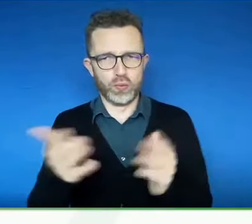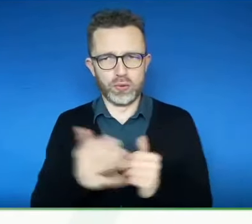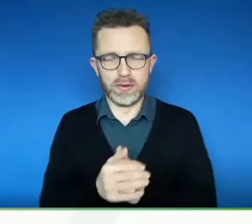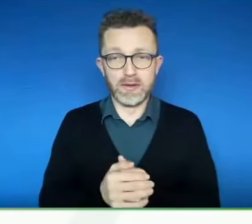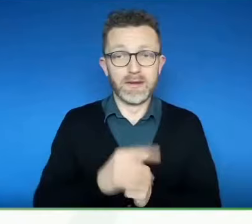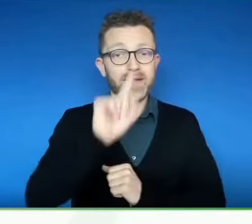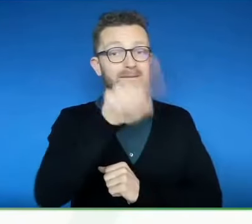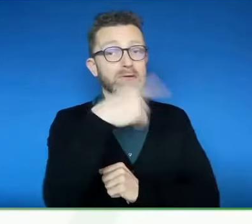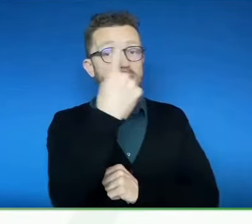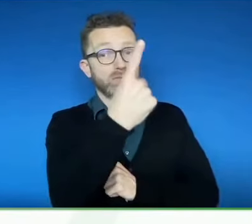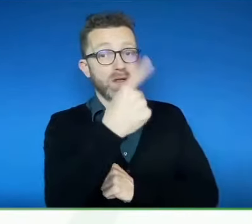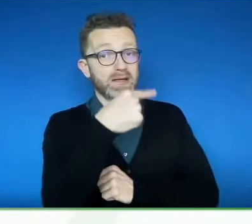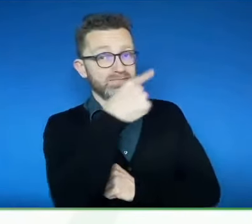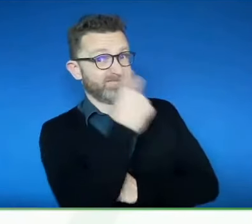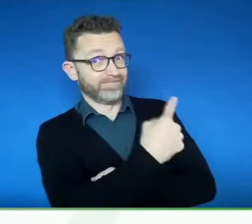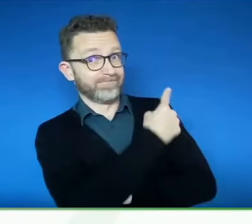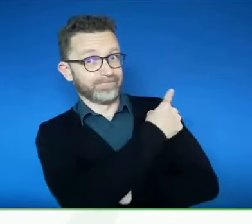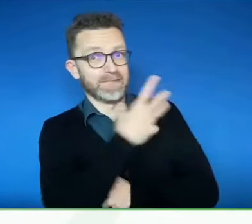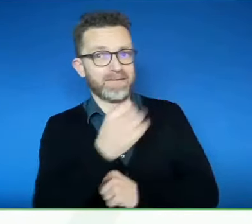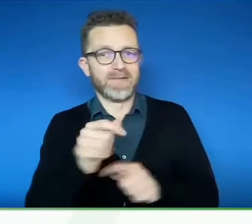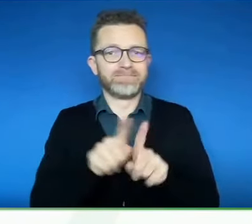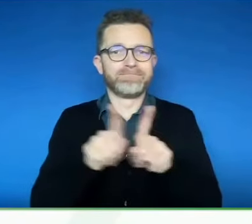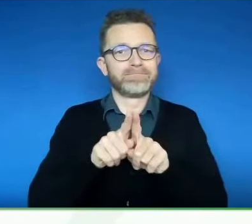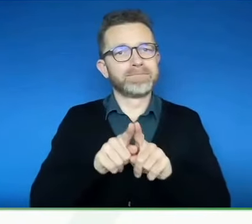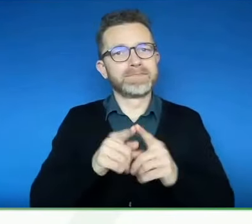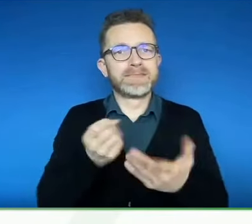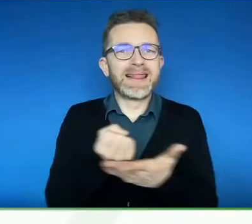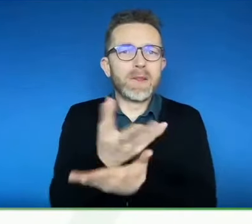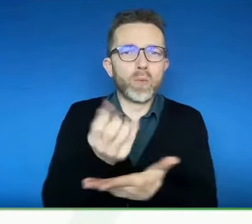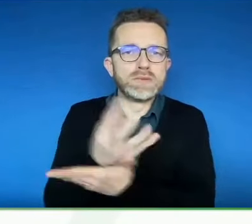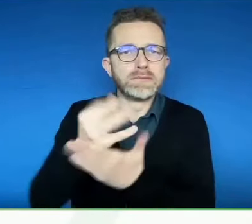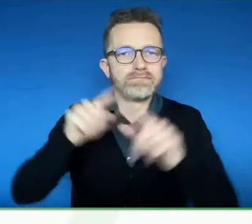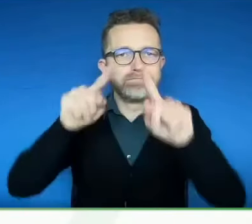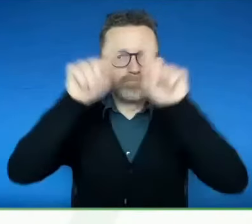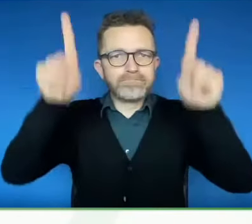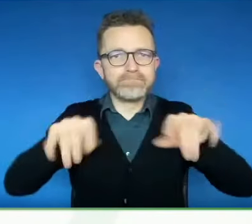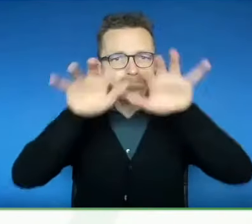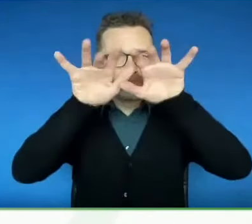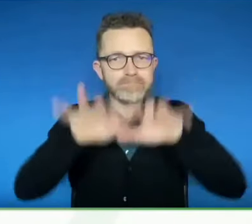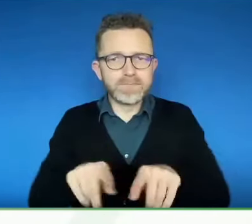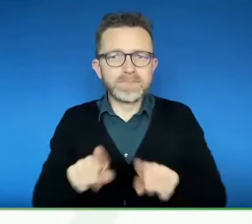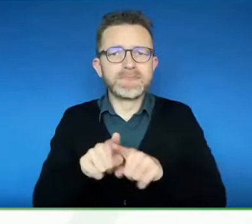to political information because the topics that are presented in